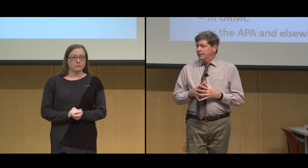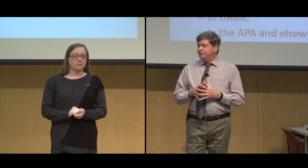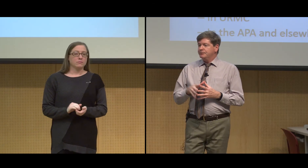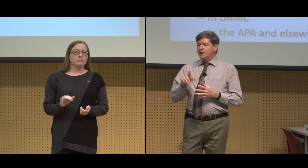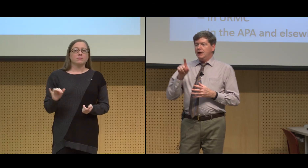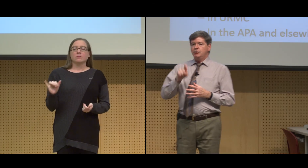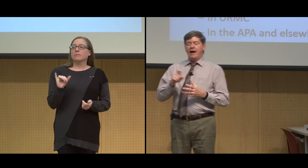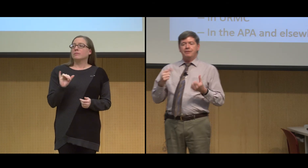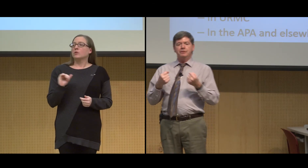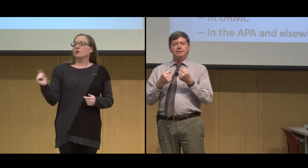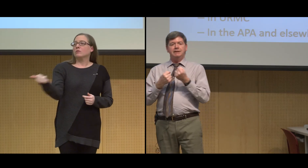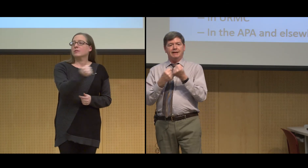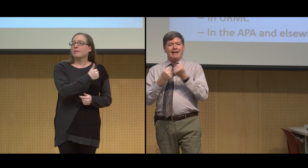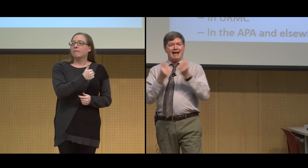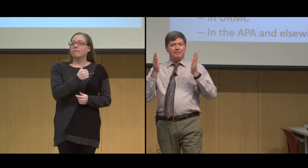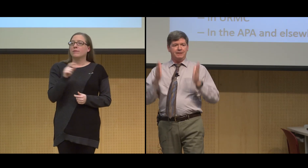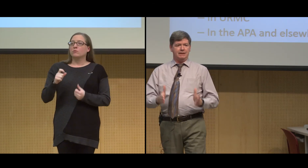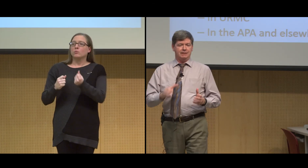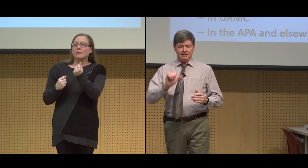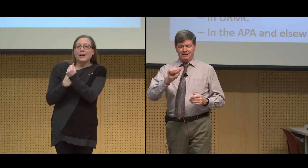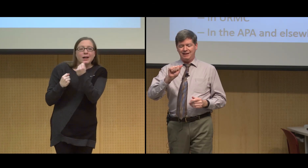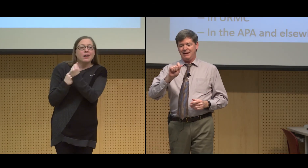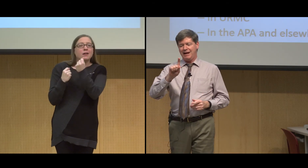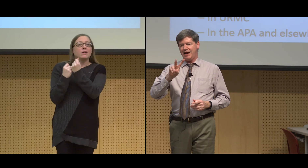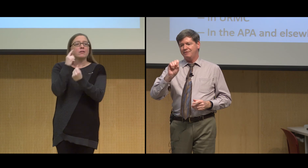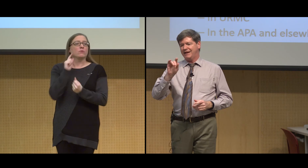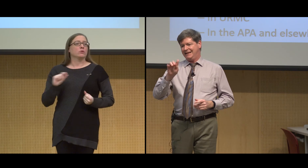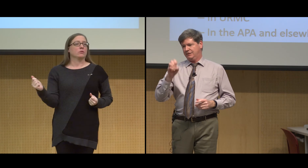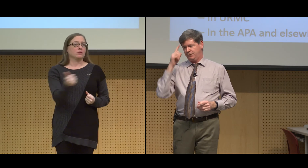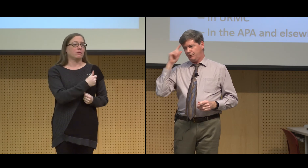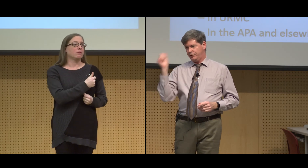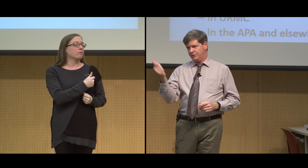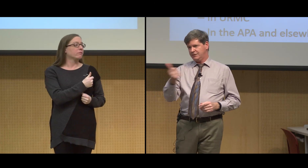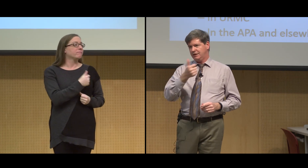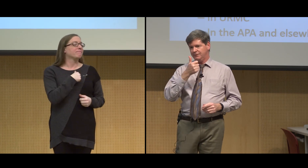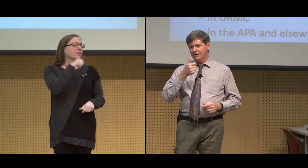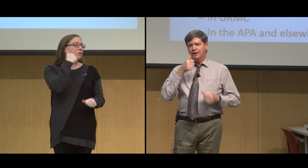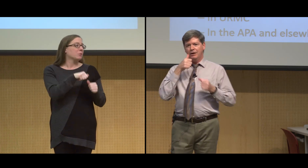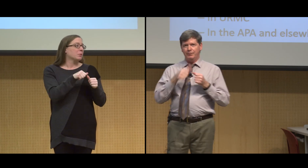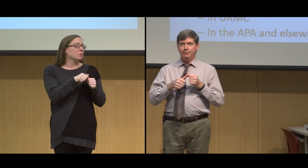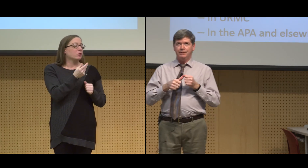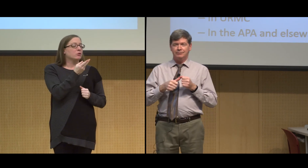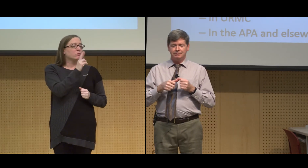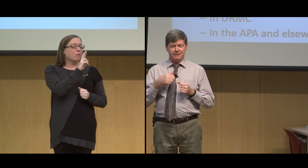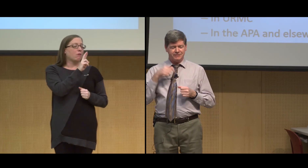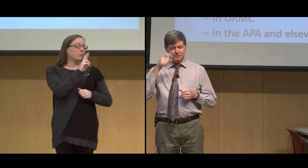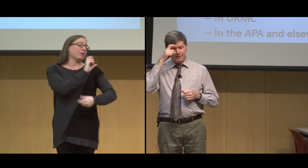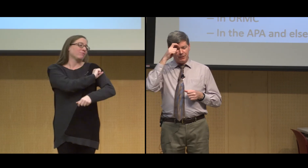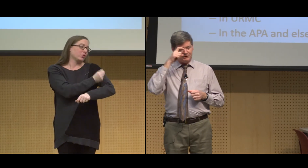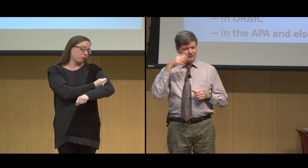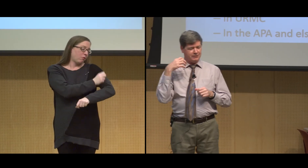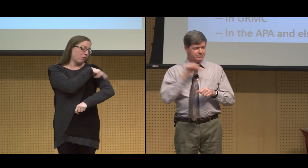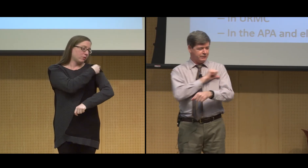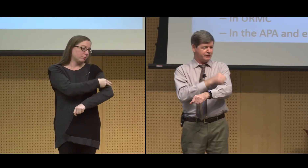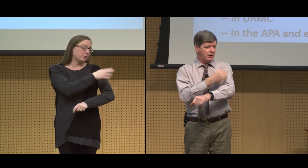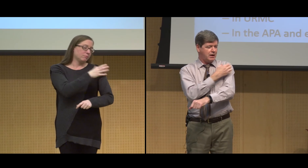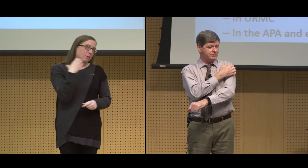And you have to be an advocate-- an advocate for yourself. I remember--just my boss at Strong Hosp--